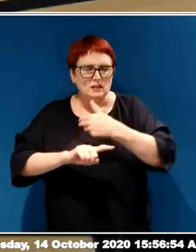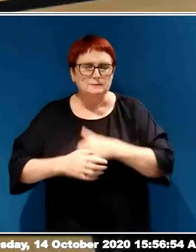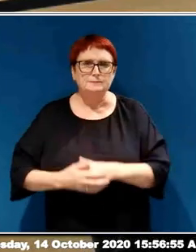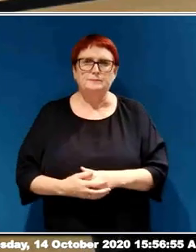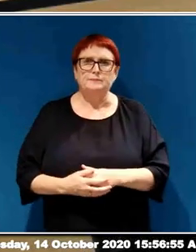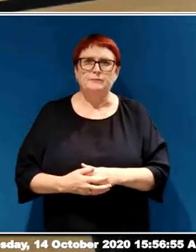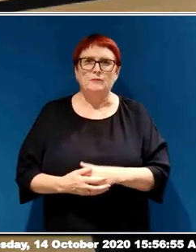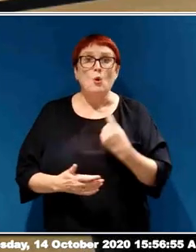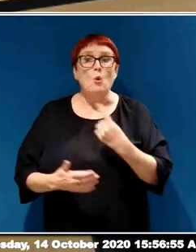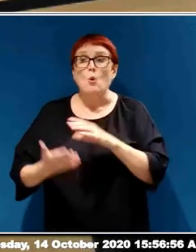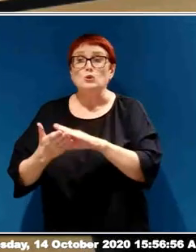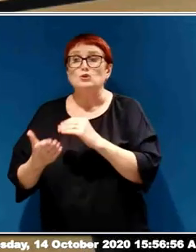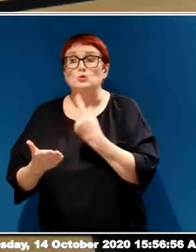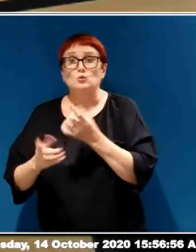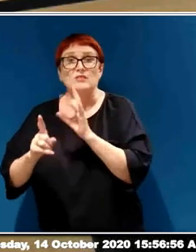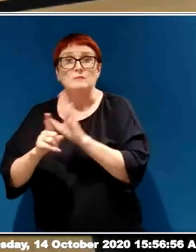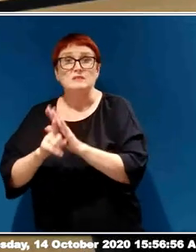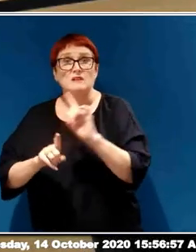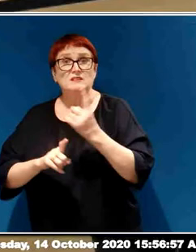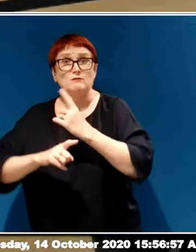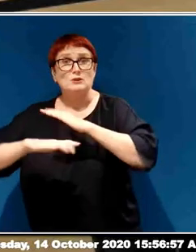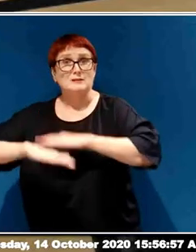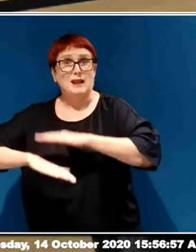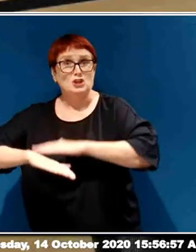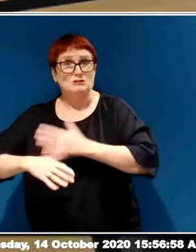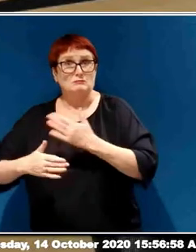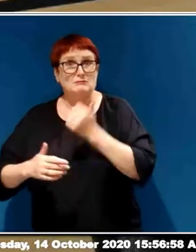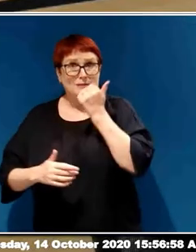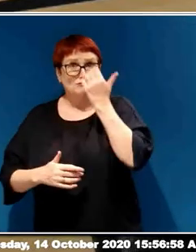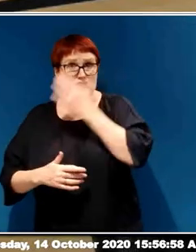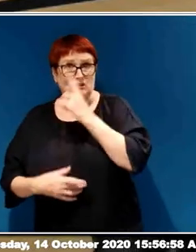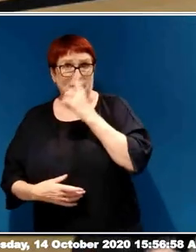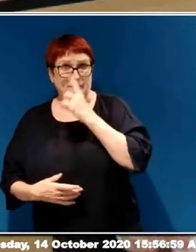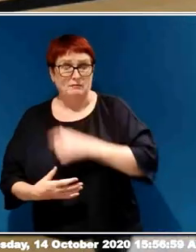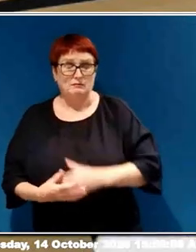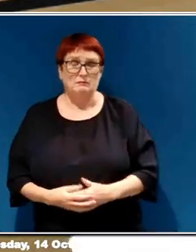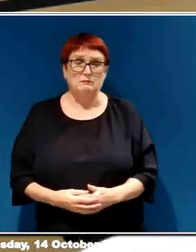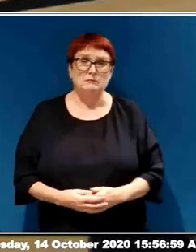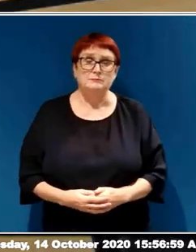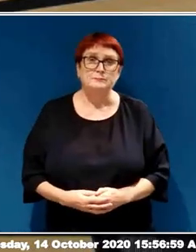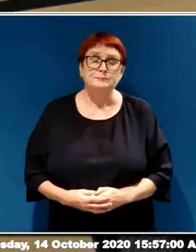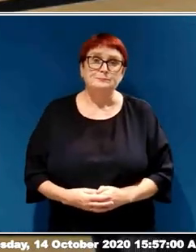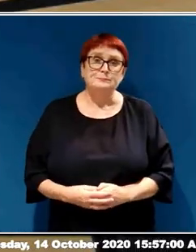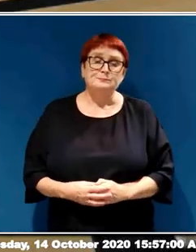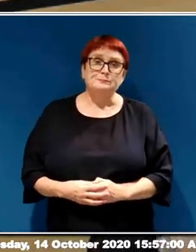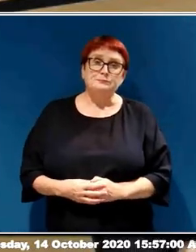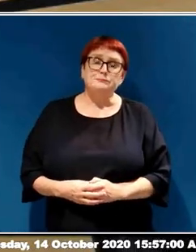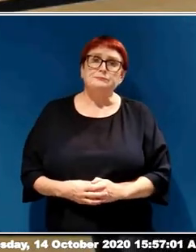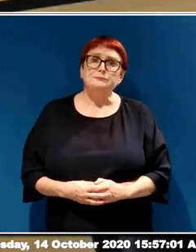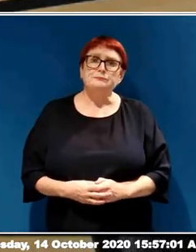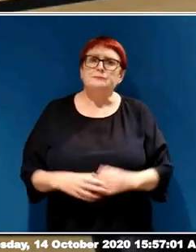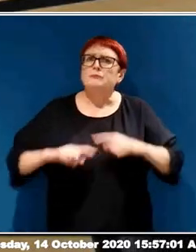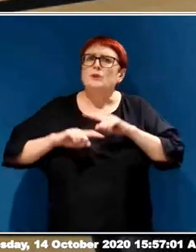It is also unknown how intersectionality may impact